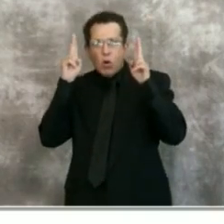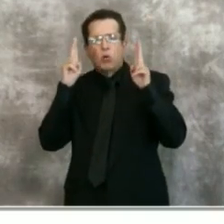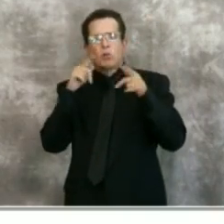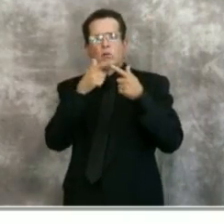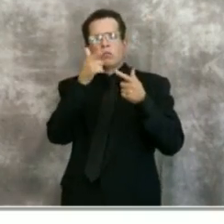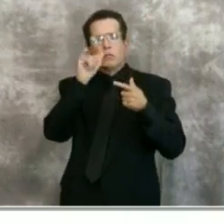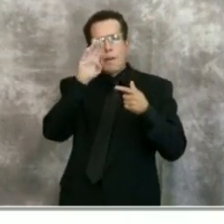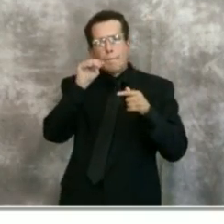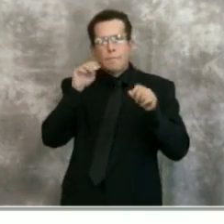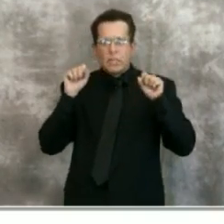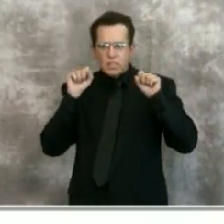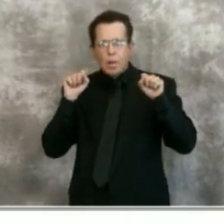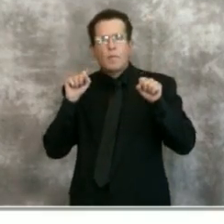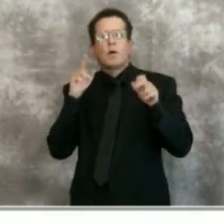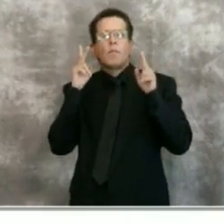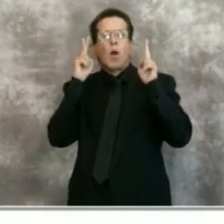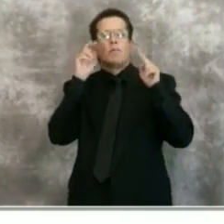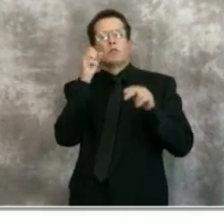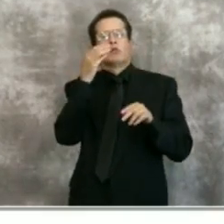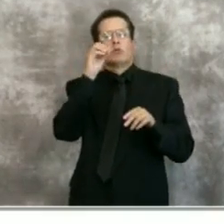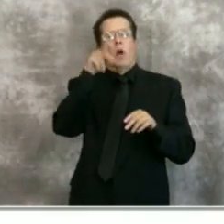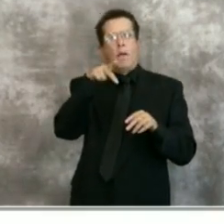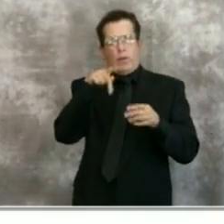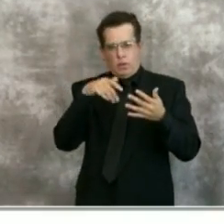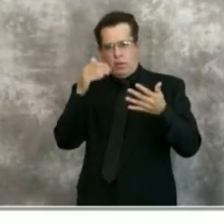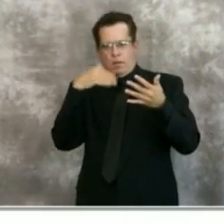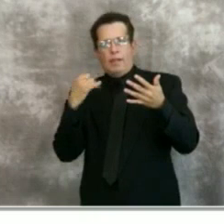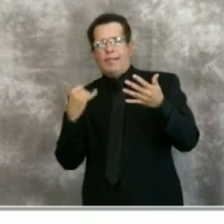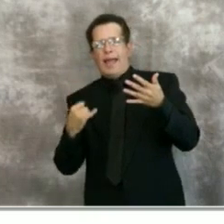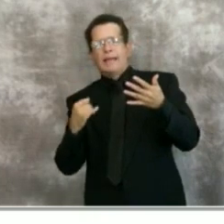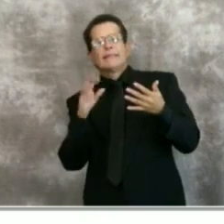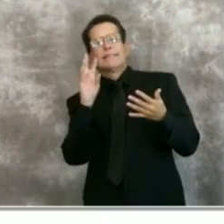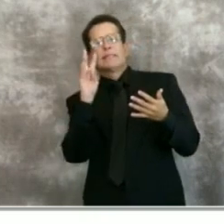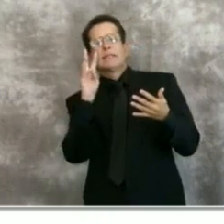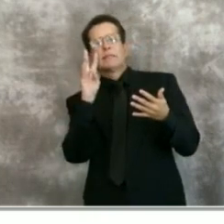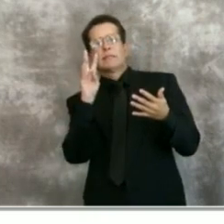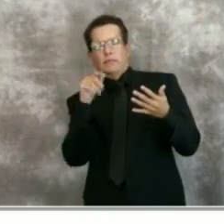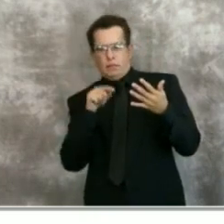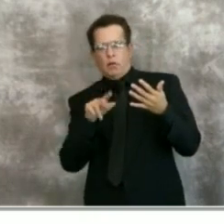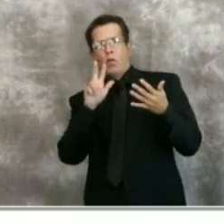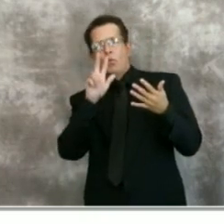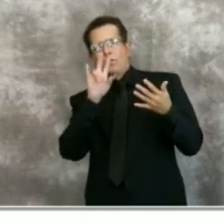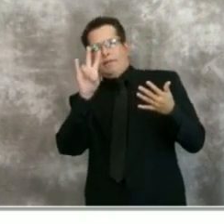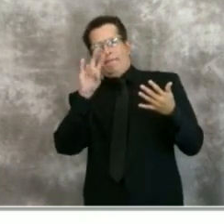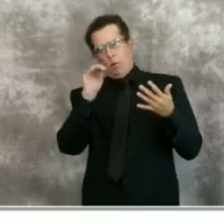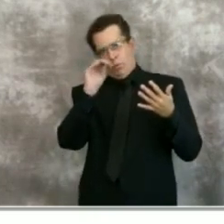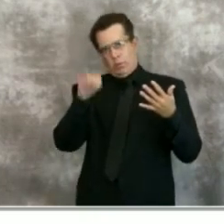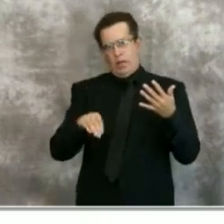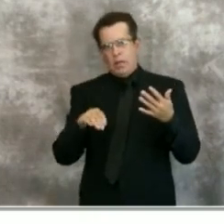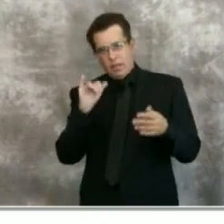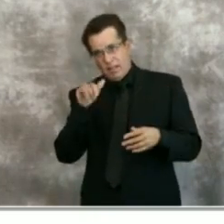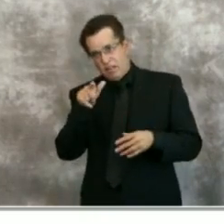RESTAURANTS AND BARS FOR 25% OR IN PERSONAL CARE. SETTINGS LIKE A SALONS ARE GEMS OF